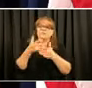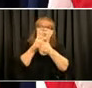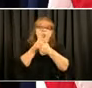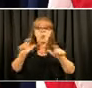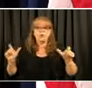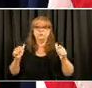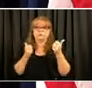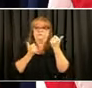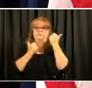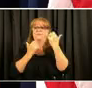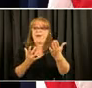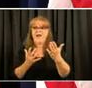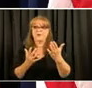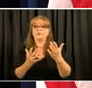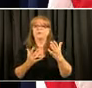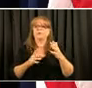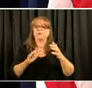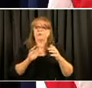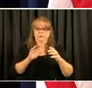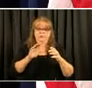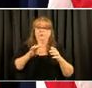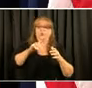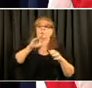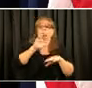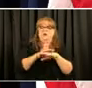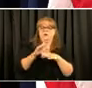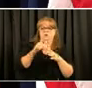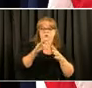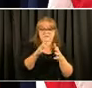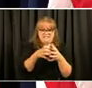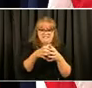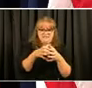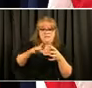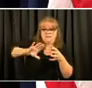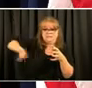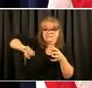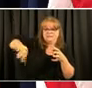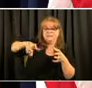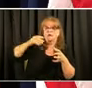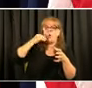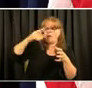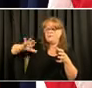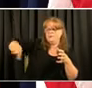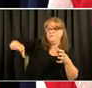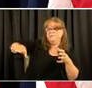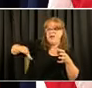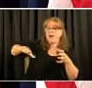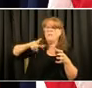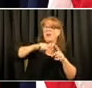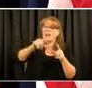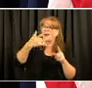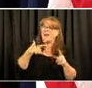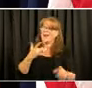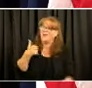homes uh by and large so that's you know that's luck um where but for the grace of god go i um